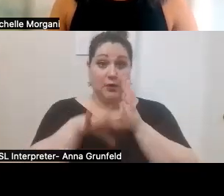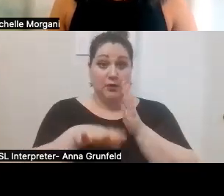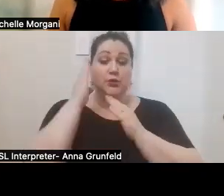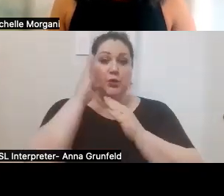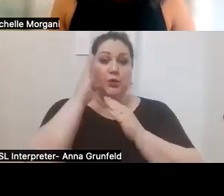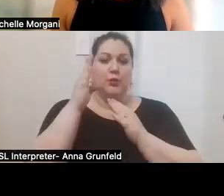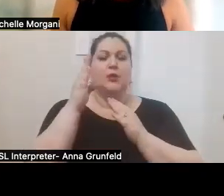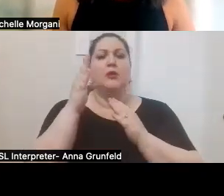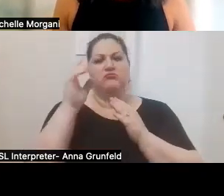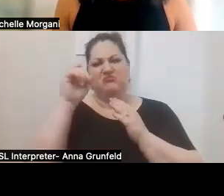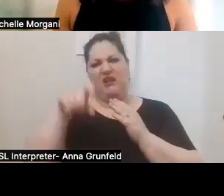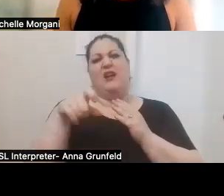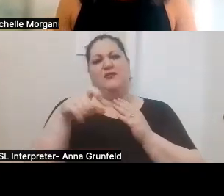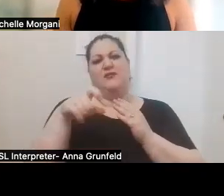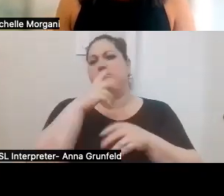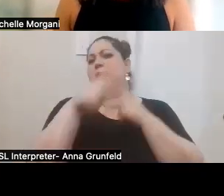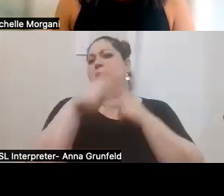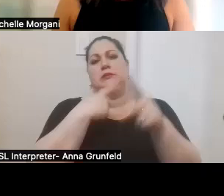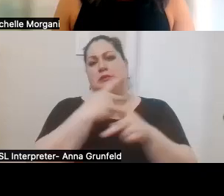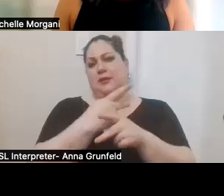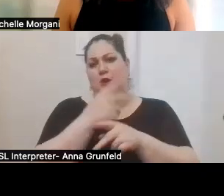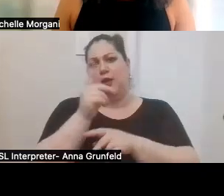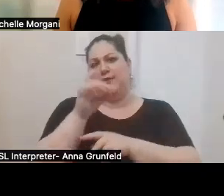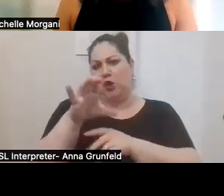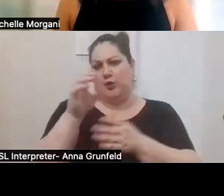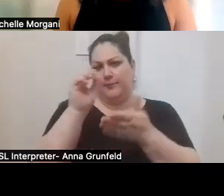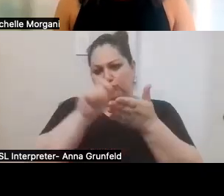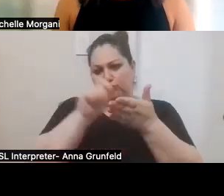So again, is that handwritten? Is it technology?